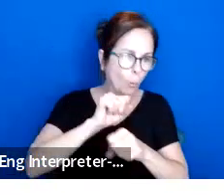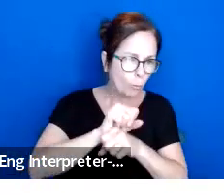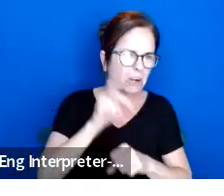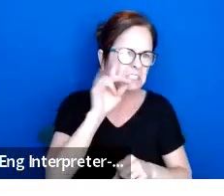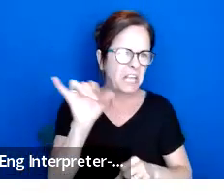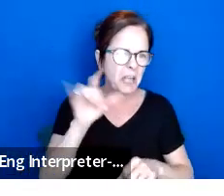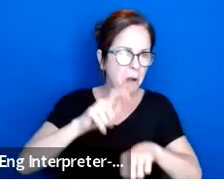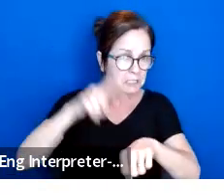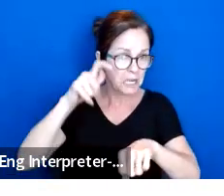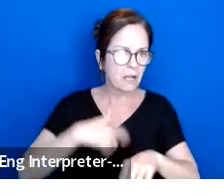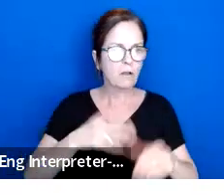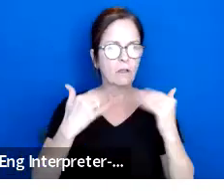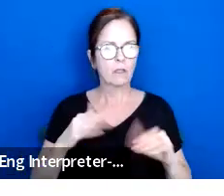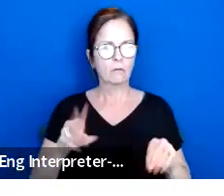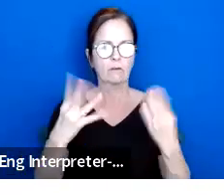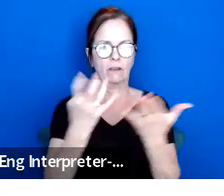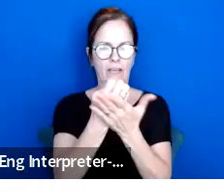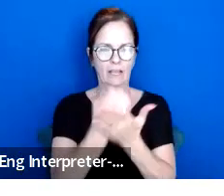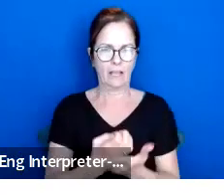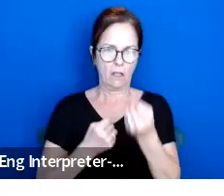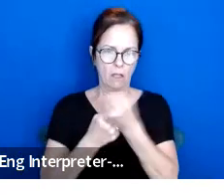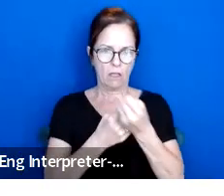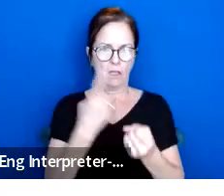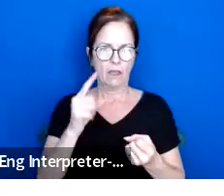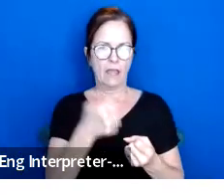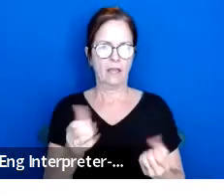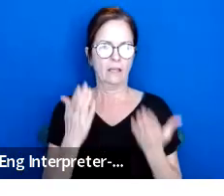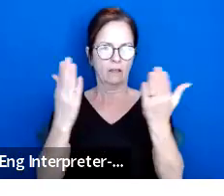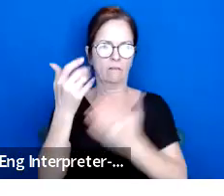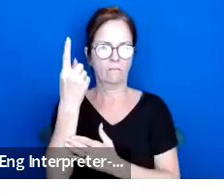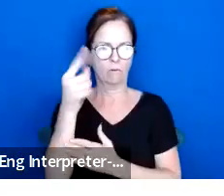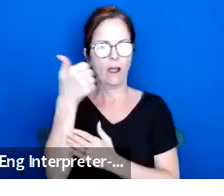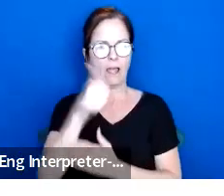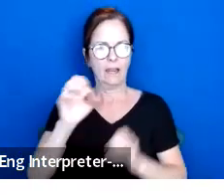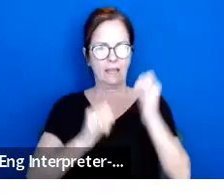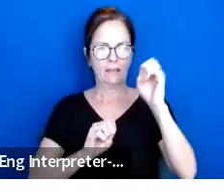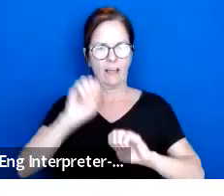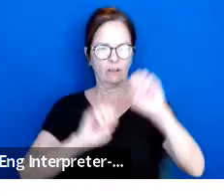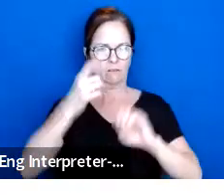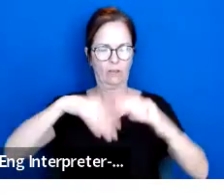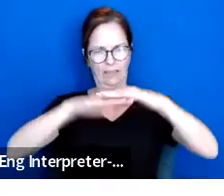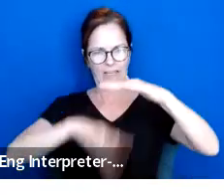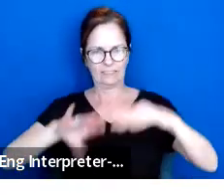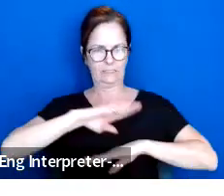We'll go into this in a bit more detail. But basically if you have a recommendation you need to have evidence to support it.